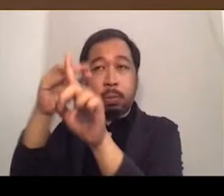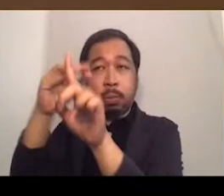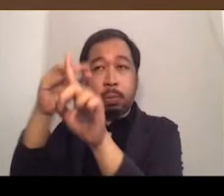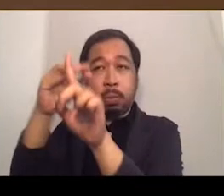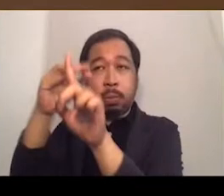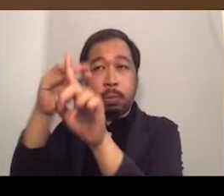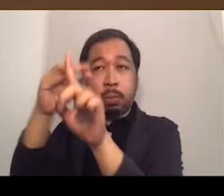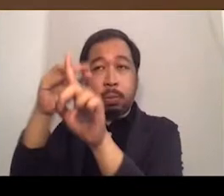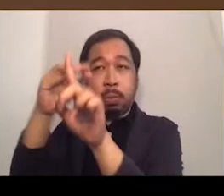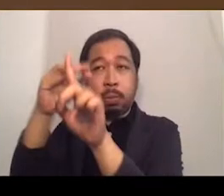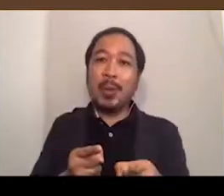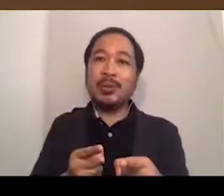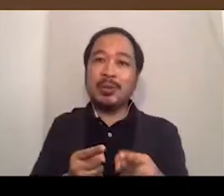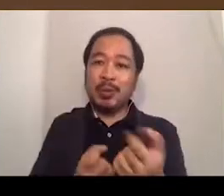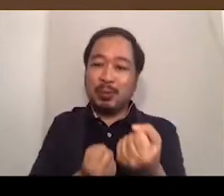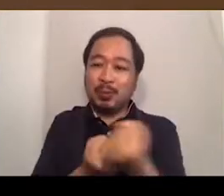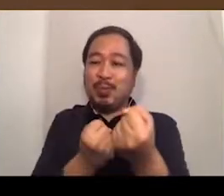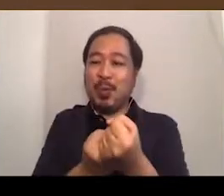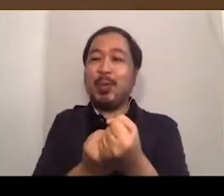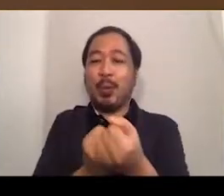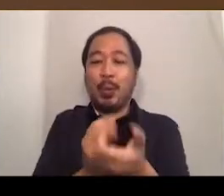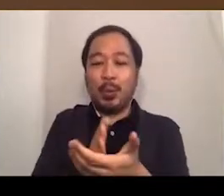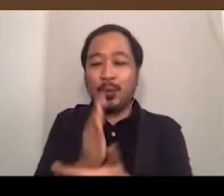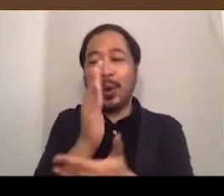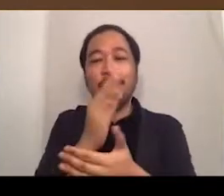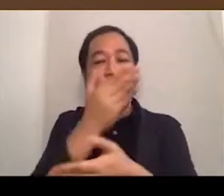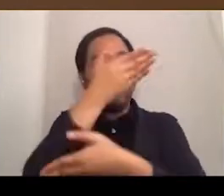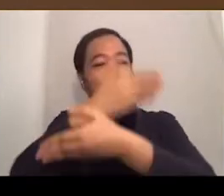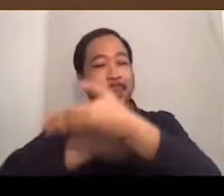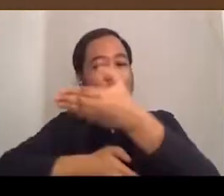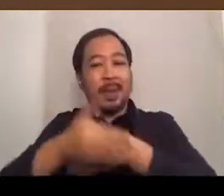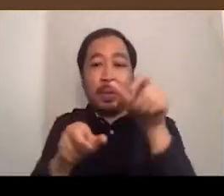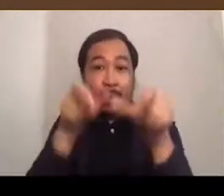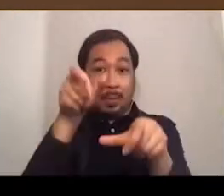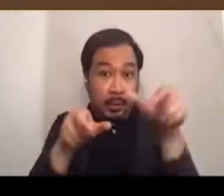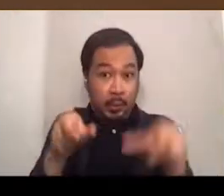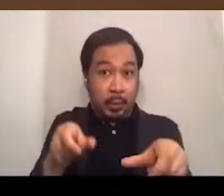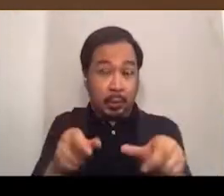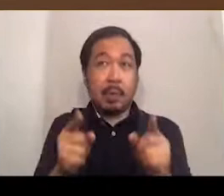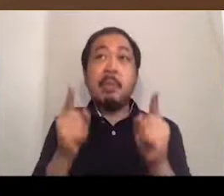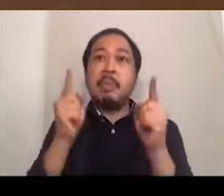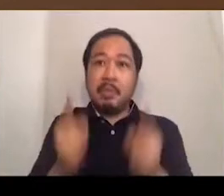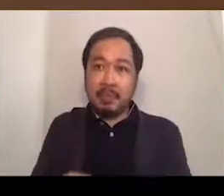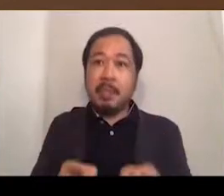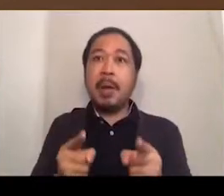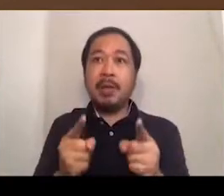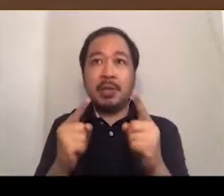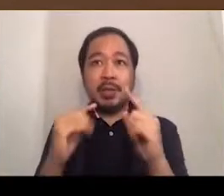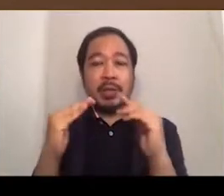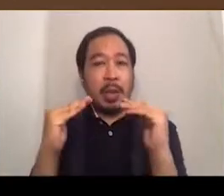and ensure their equal access to medical services and assistance.